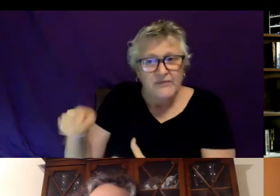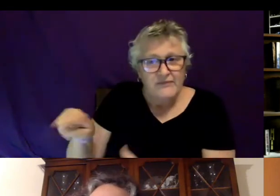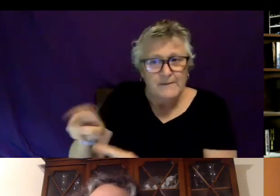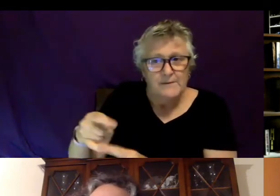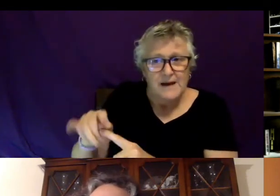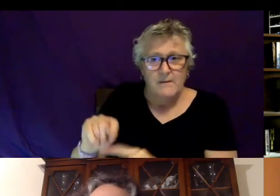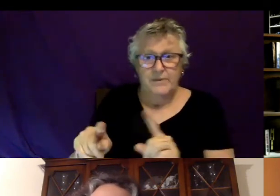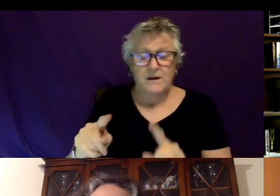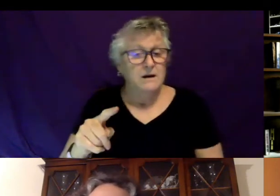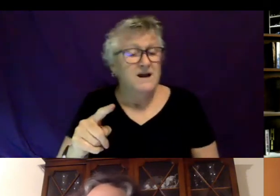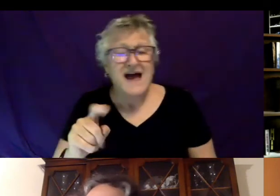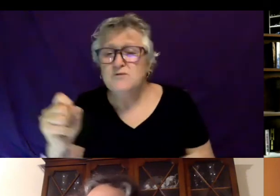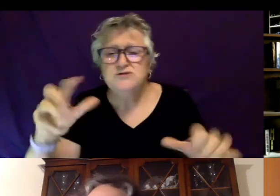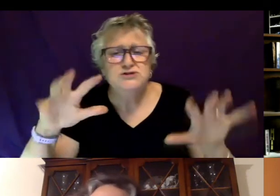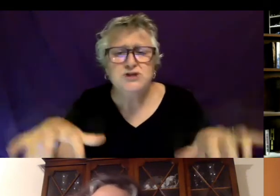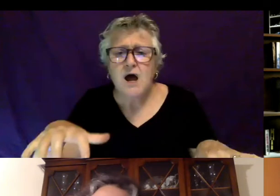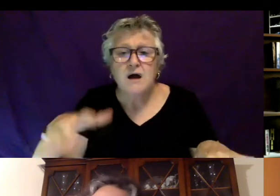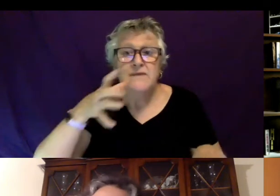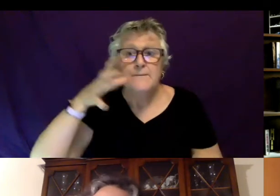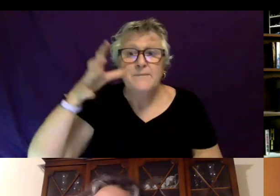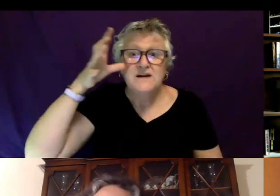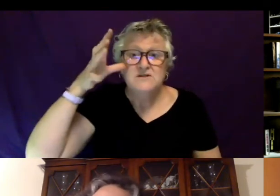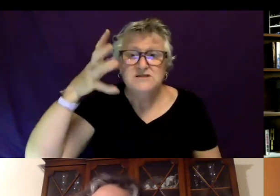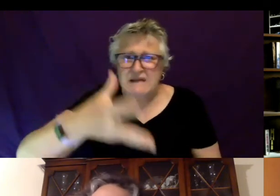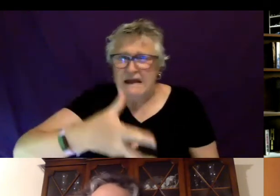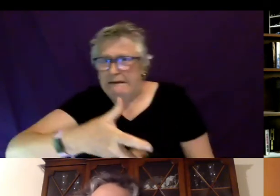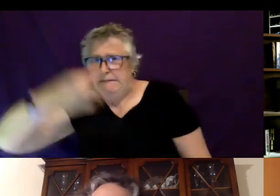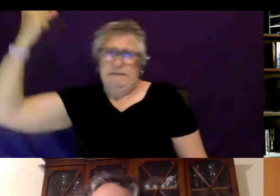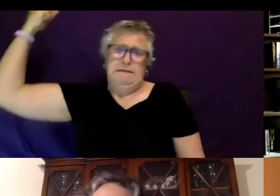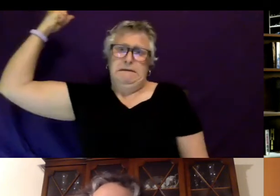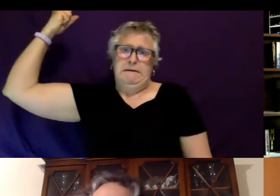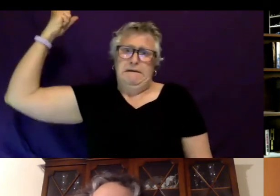their kids away like I was doing something, um, bad!